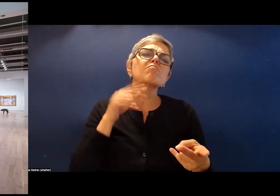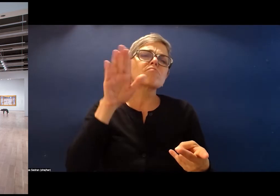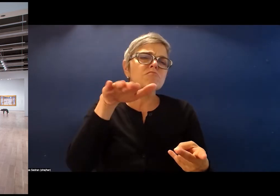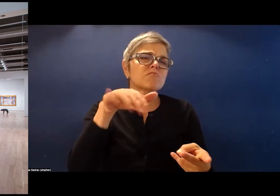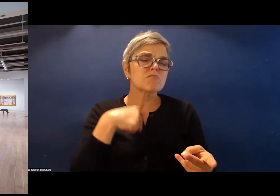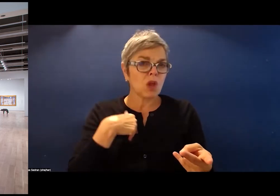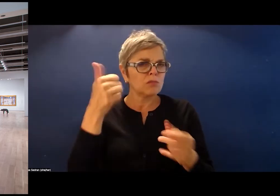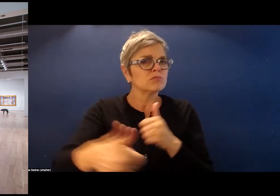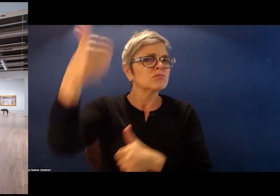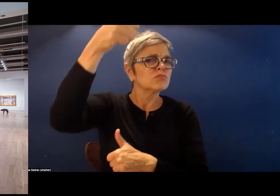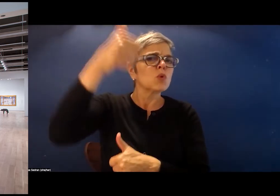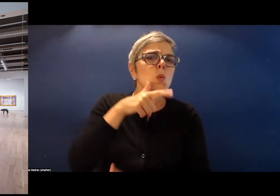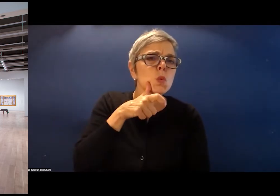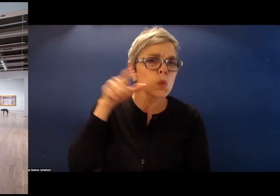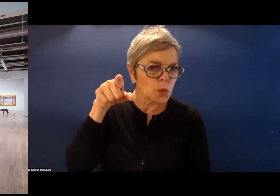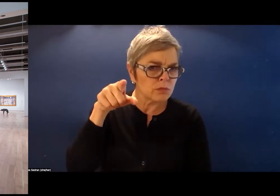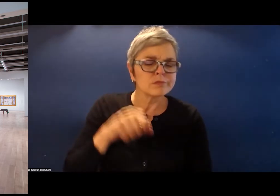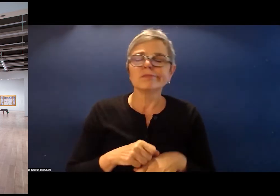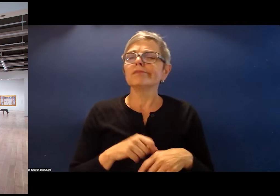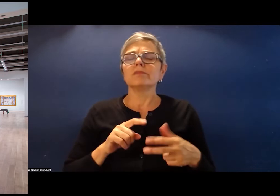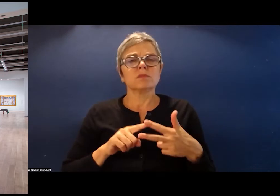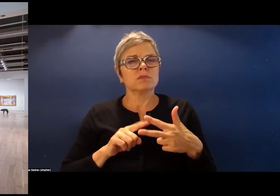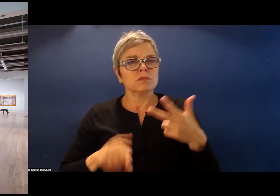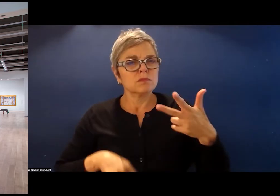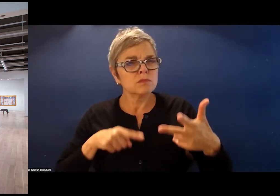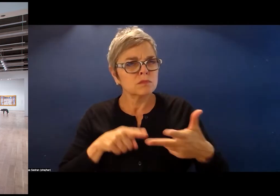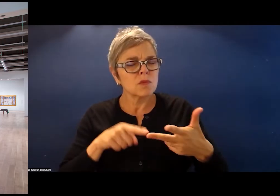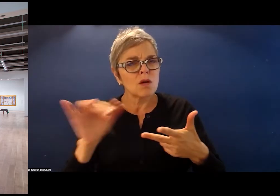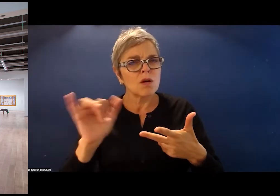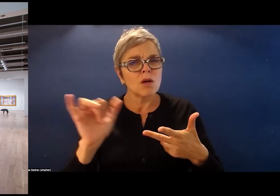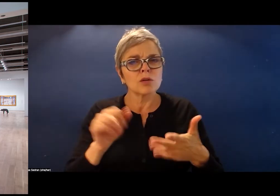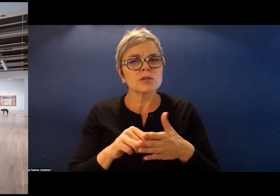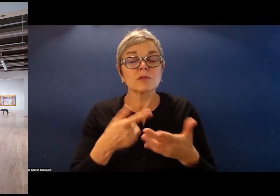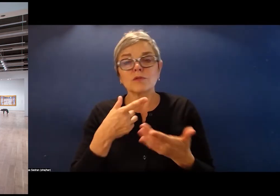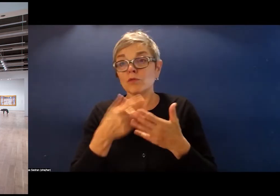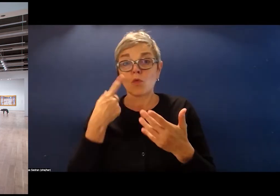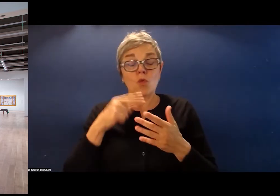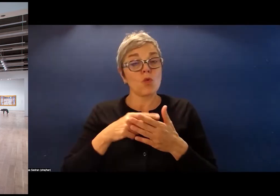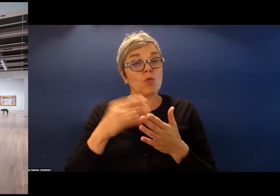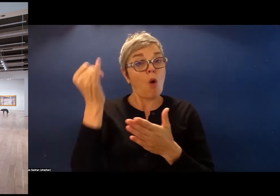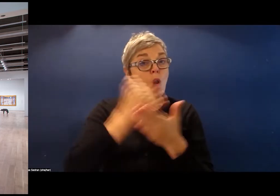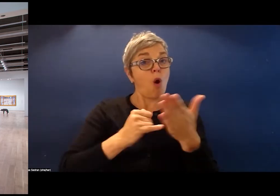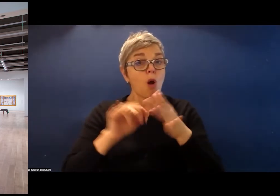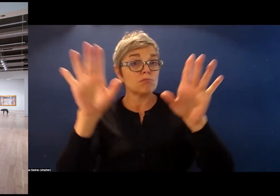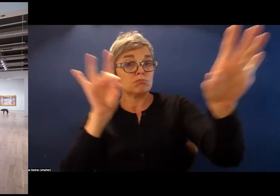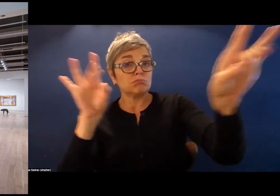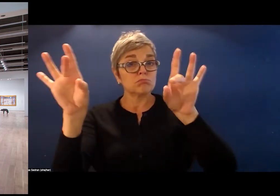People were questioning inequities, in what voices were heard in curatorial departments and museums.